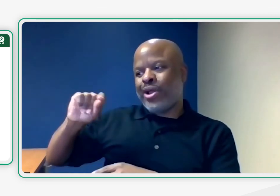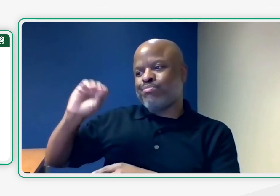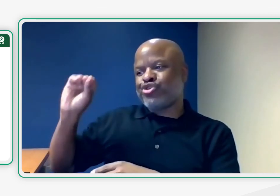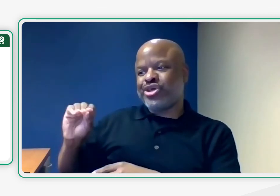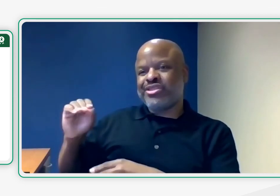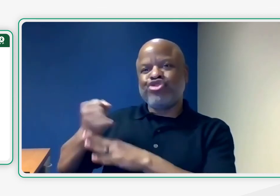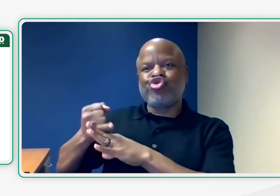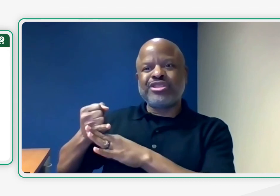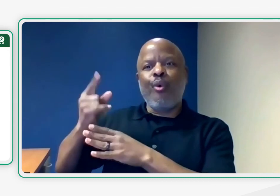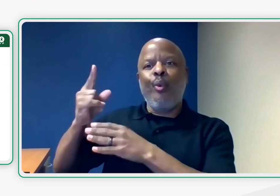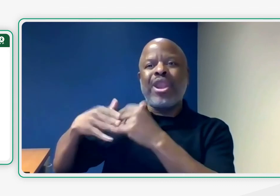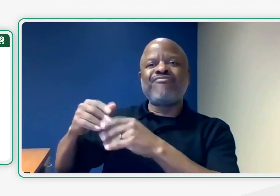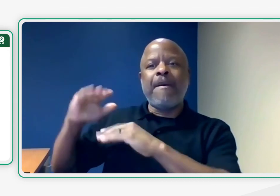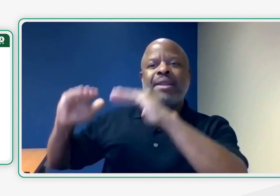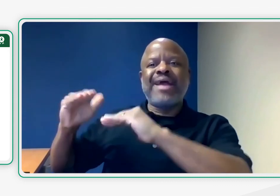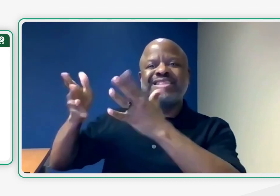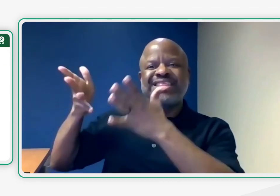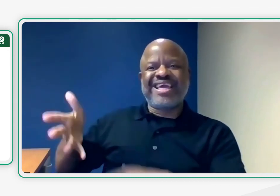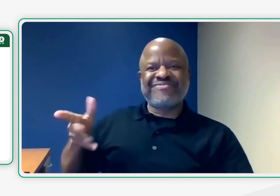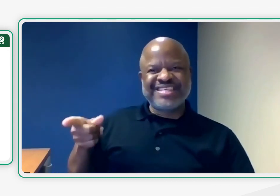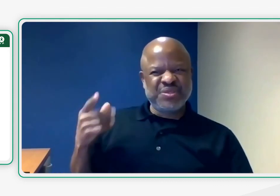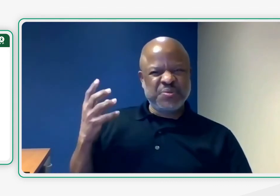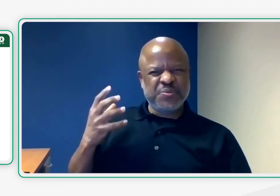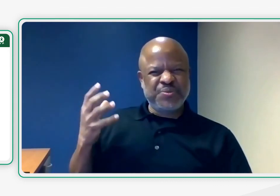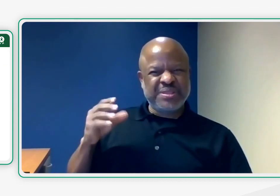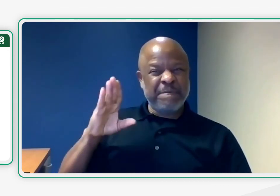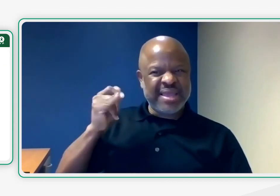that monthly payment that the company is charging, with that 20%